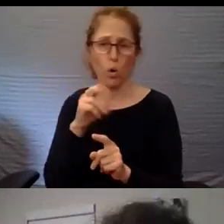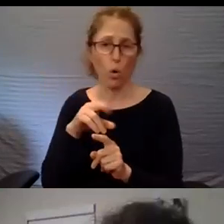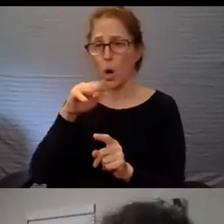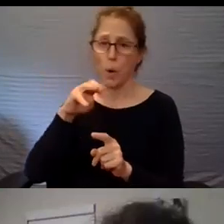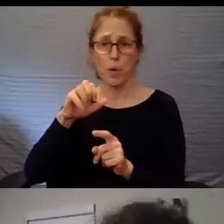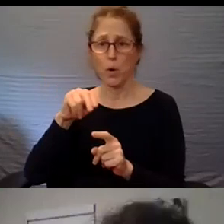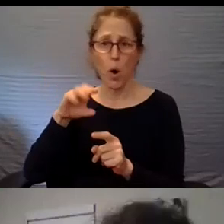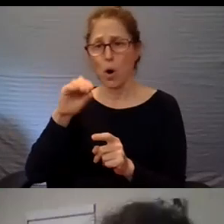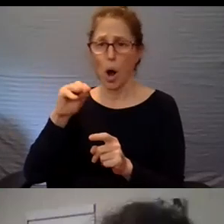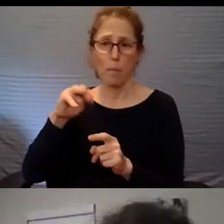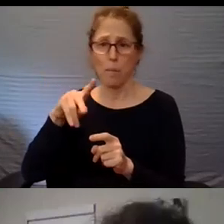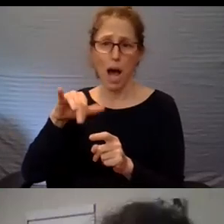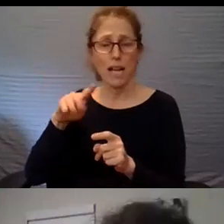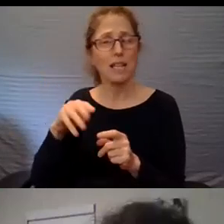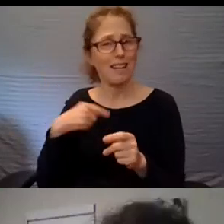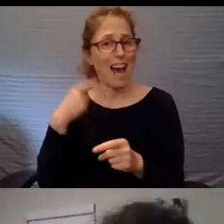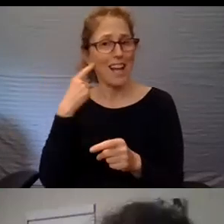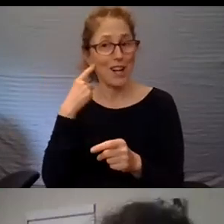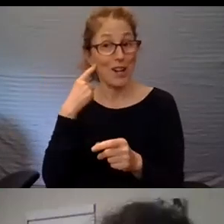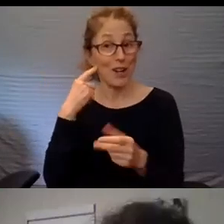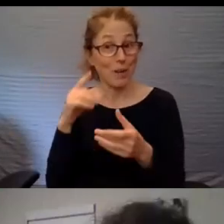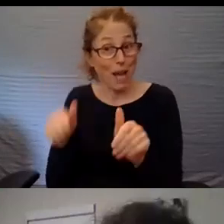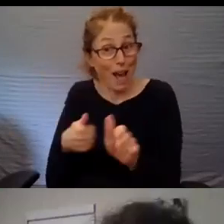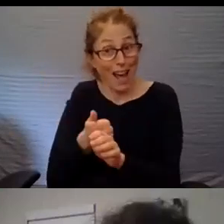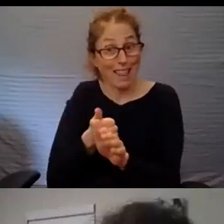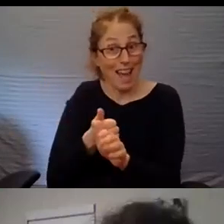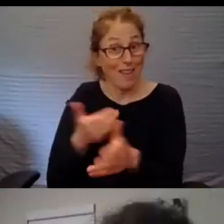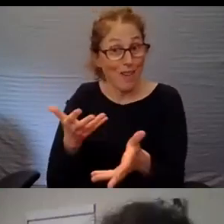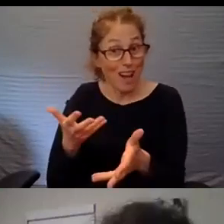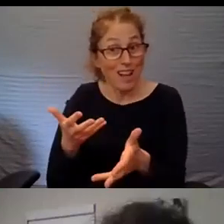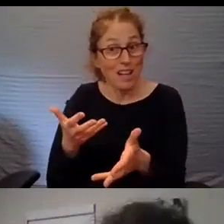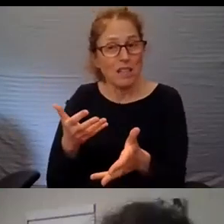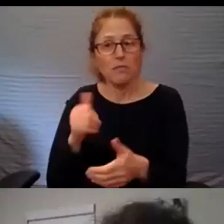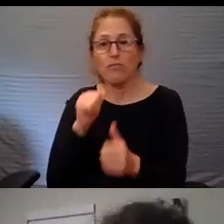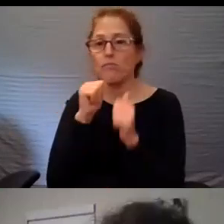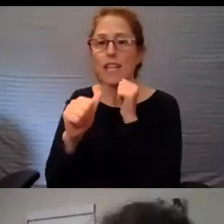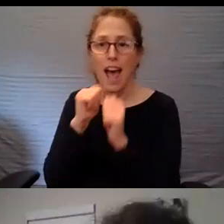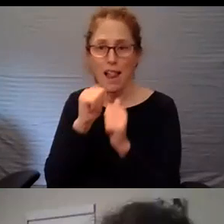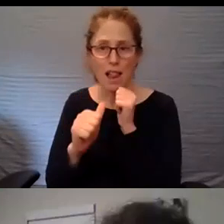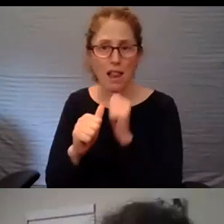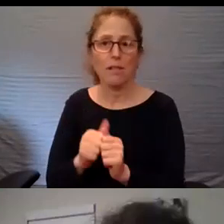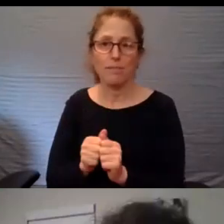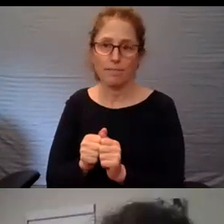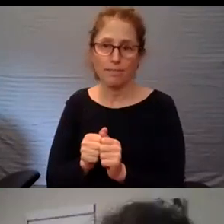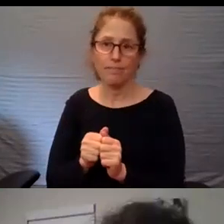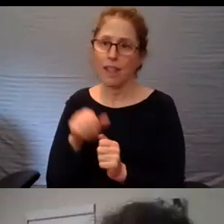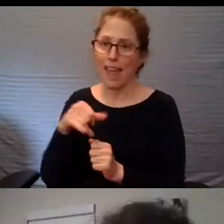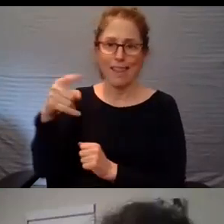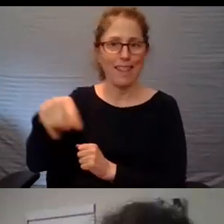I hear is a sense of denial that they're not safe from it.